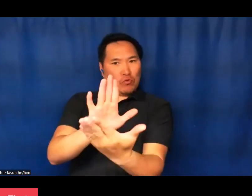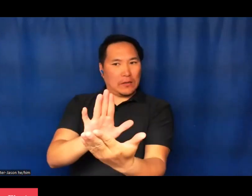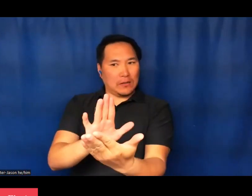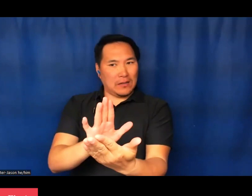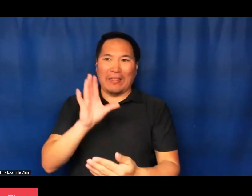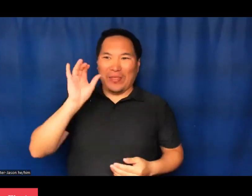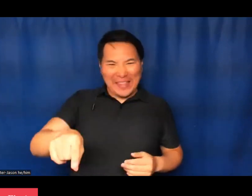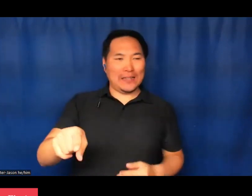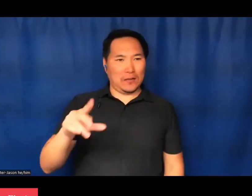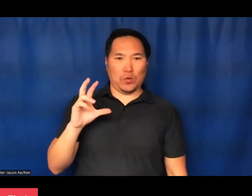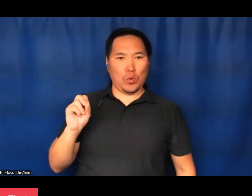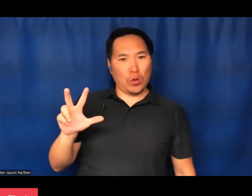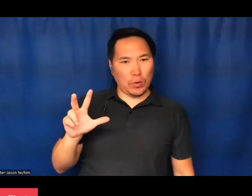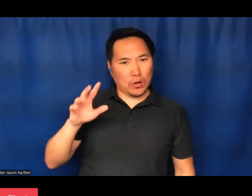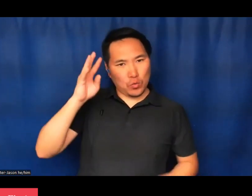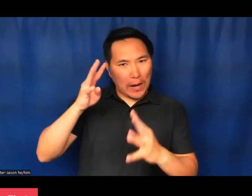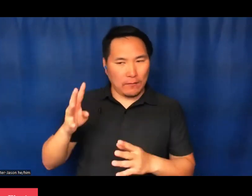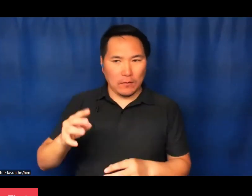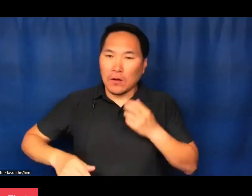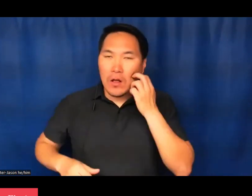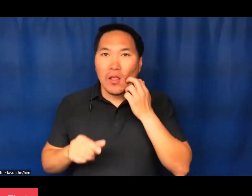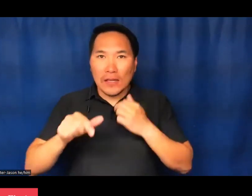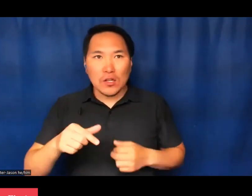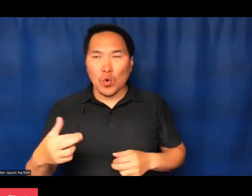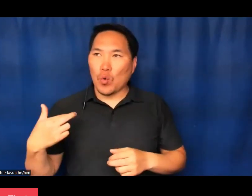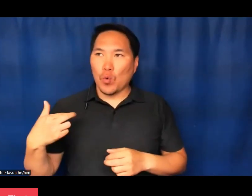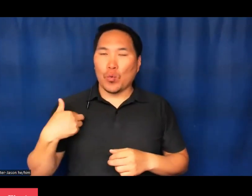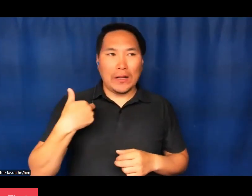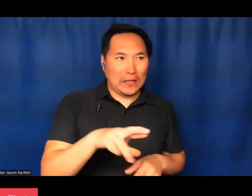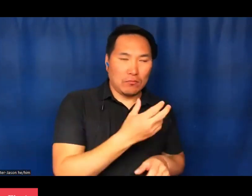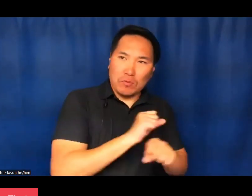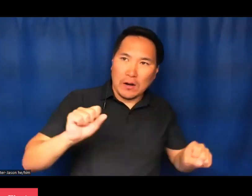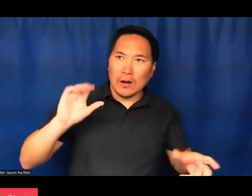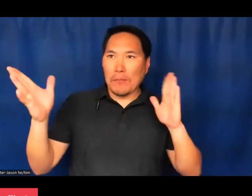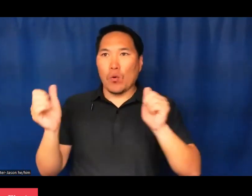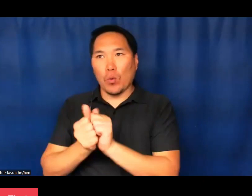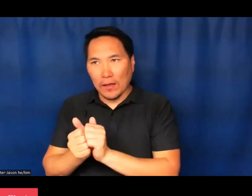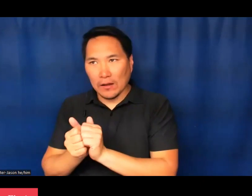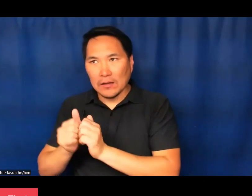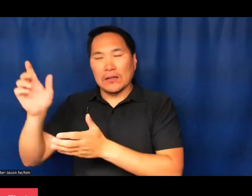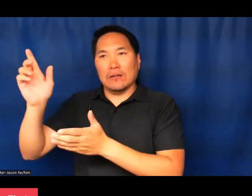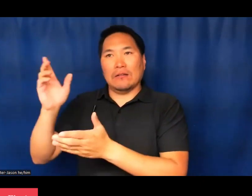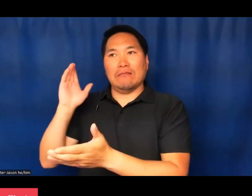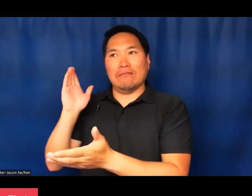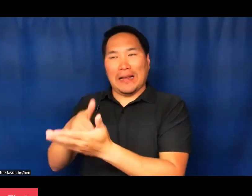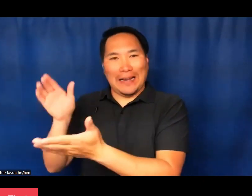So the way this is pitched is web liberty and religious non-discrimination.